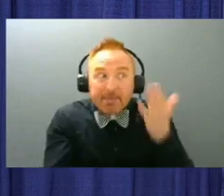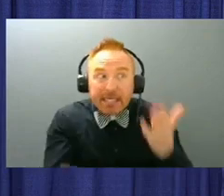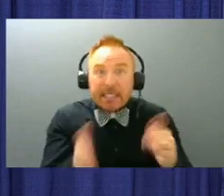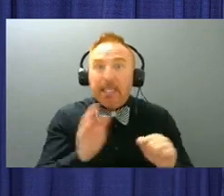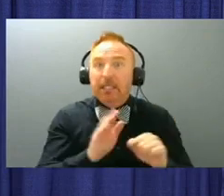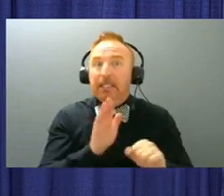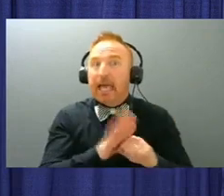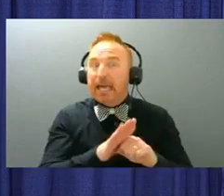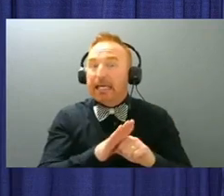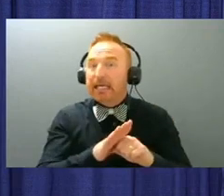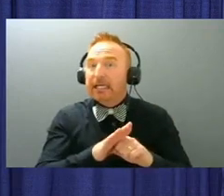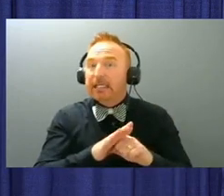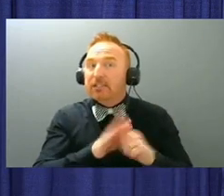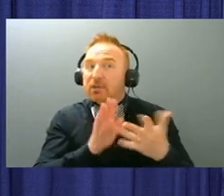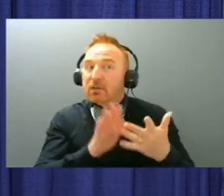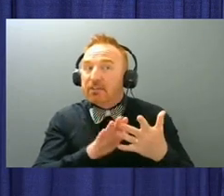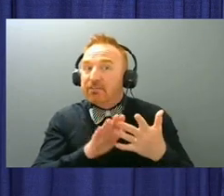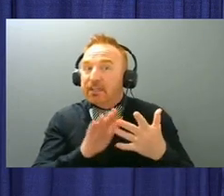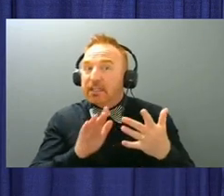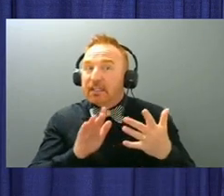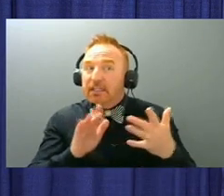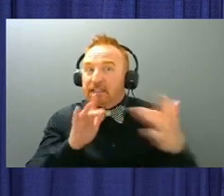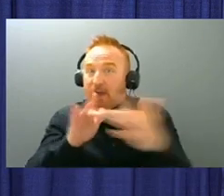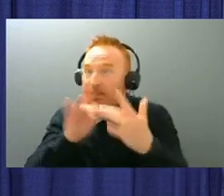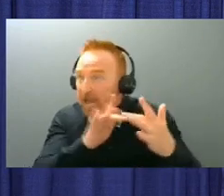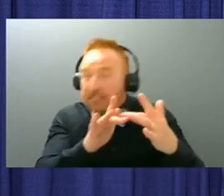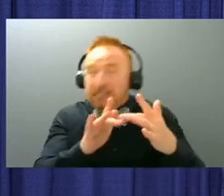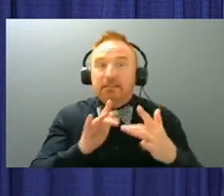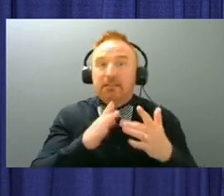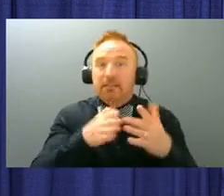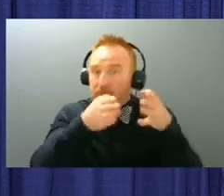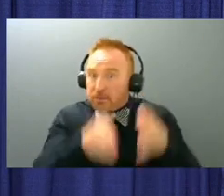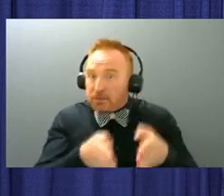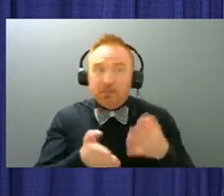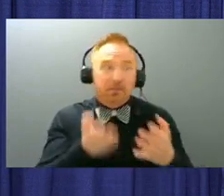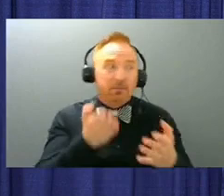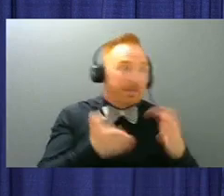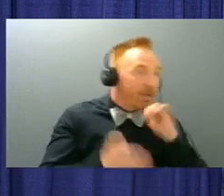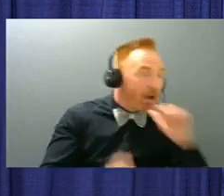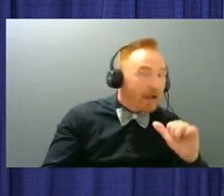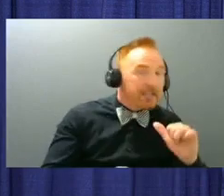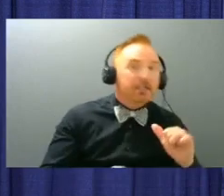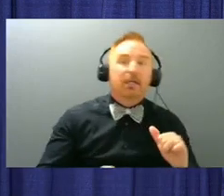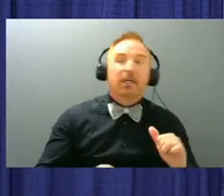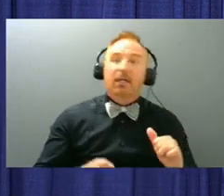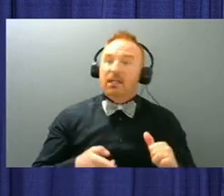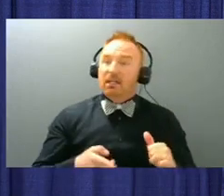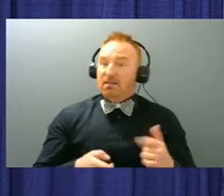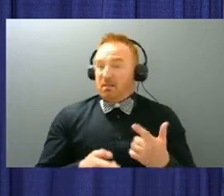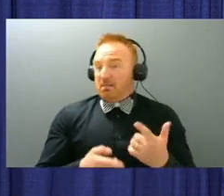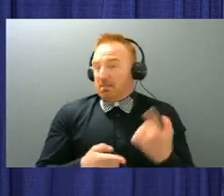course we found nothing, just negative cases. So I think, yeah, there is